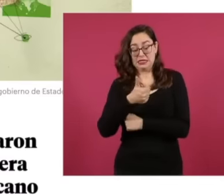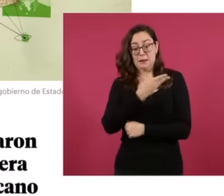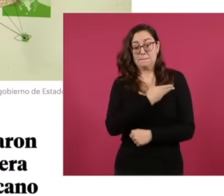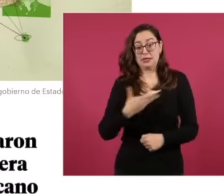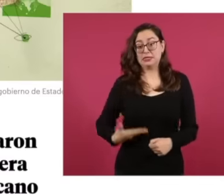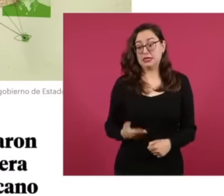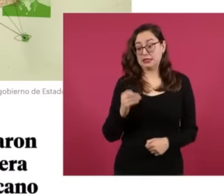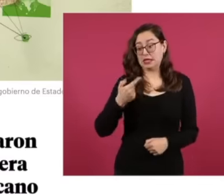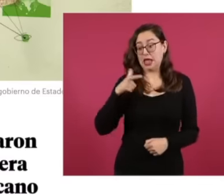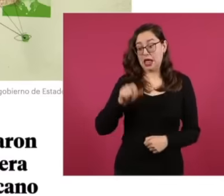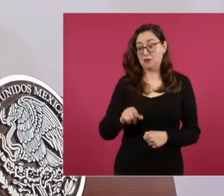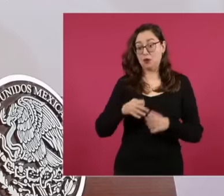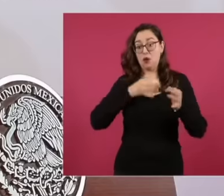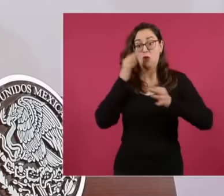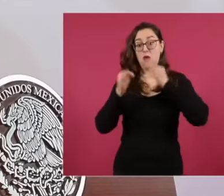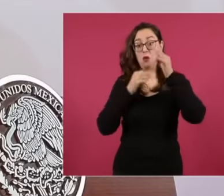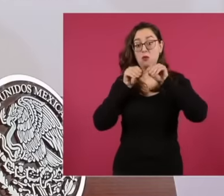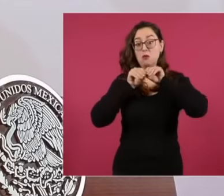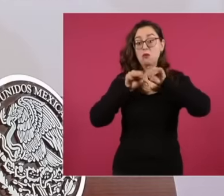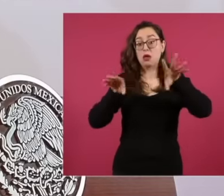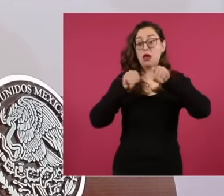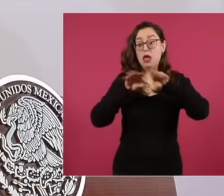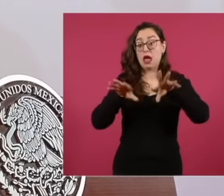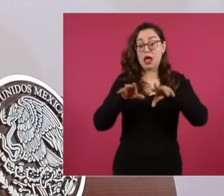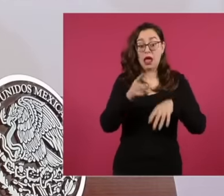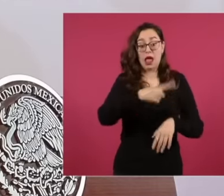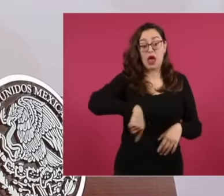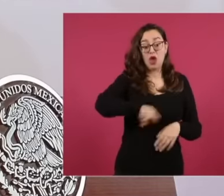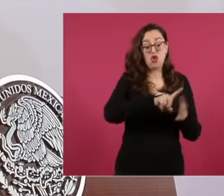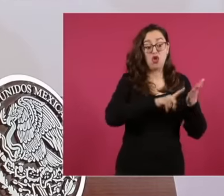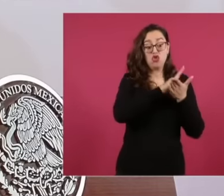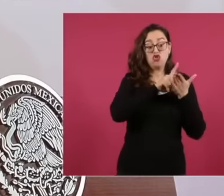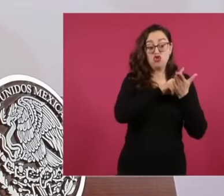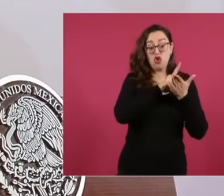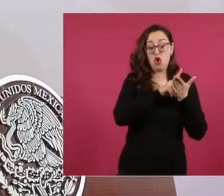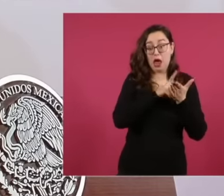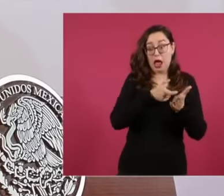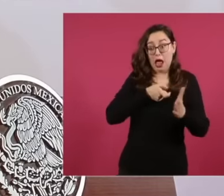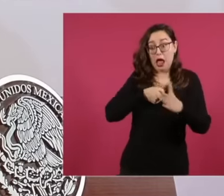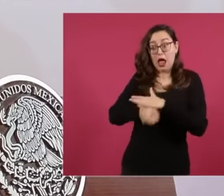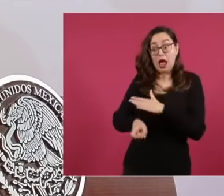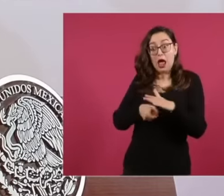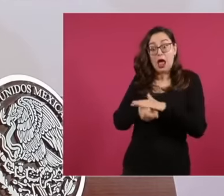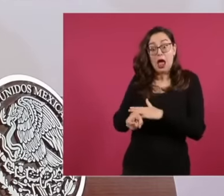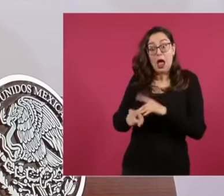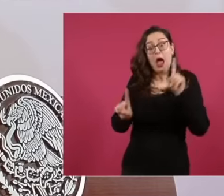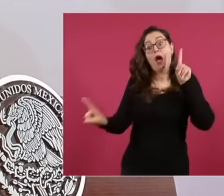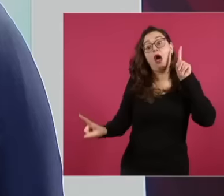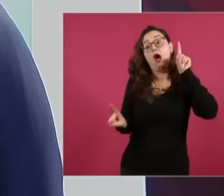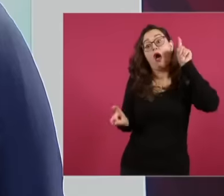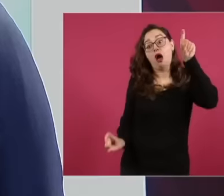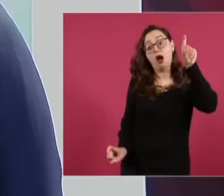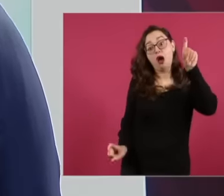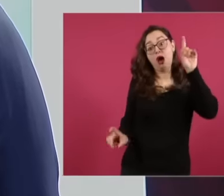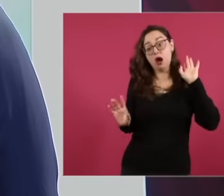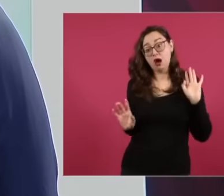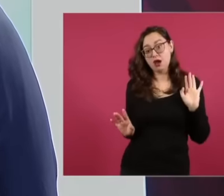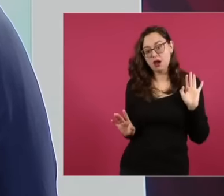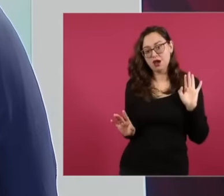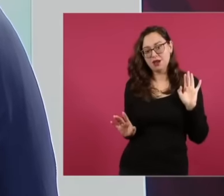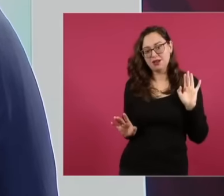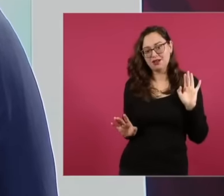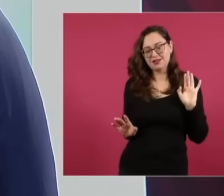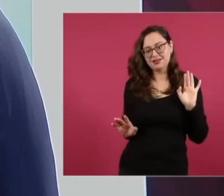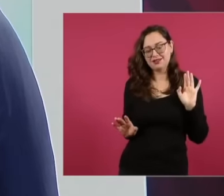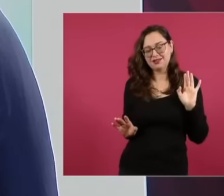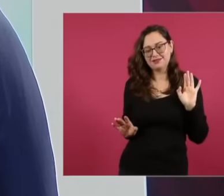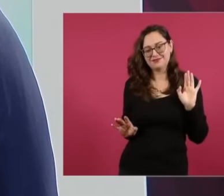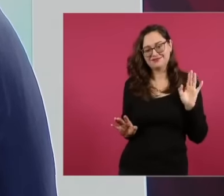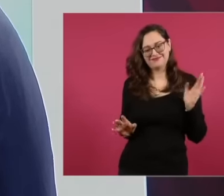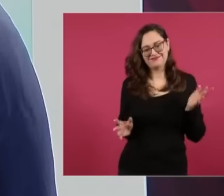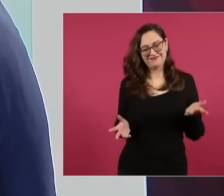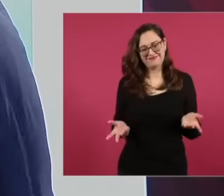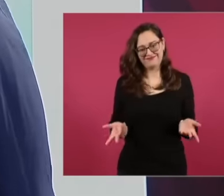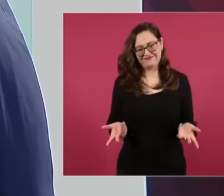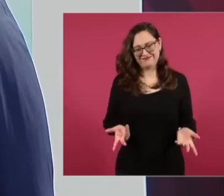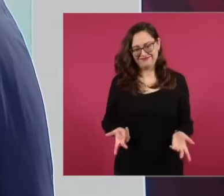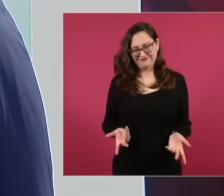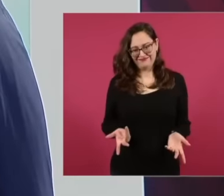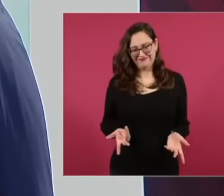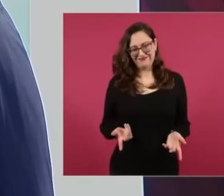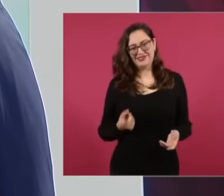López Obrador, but it turns out that in a truculent way because they belong to the